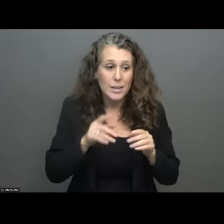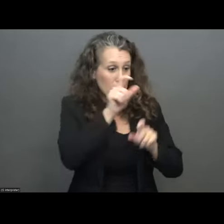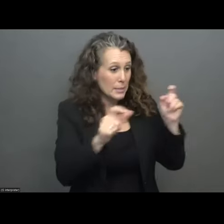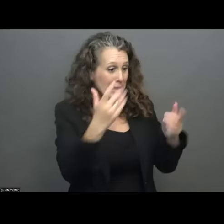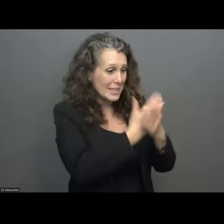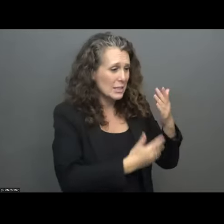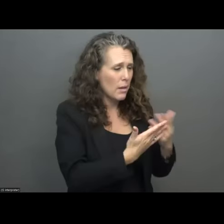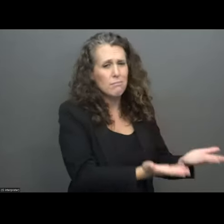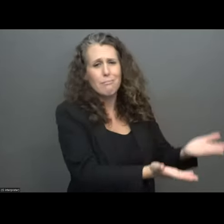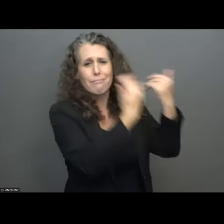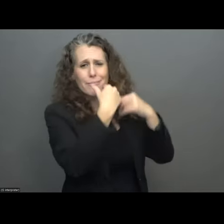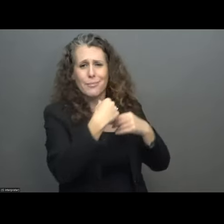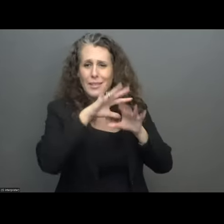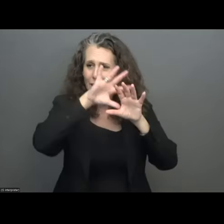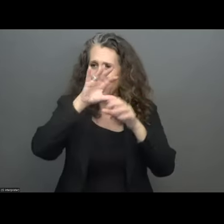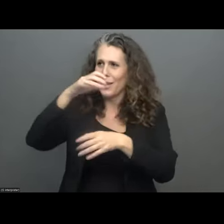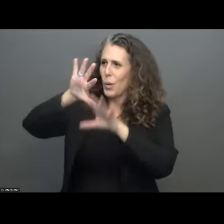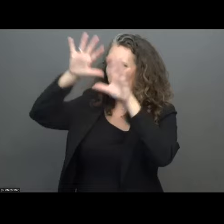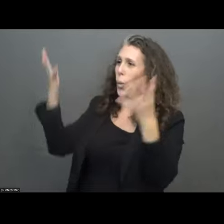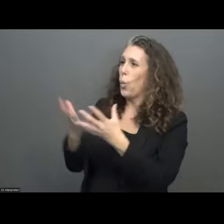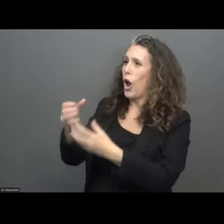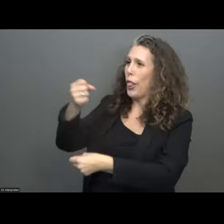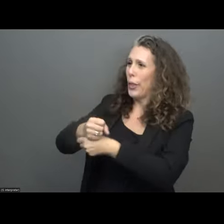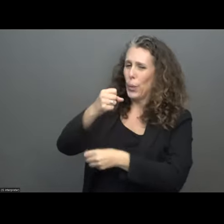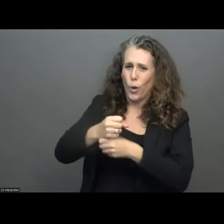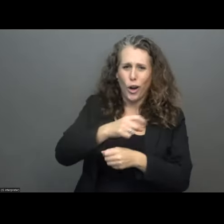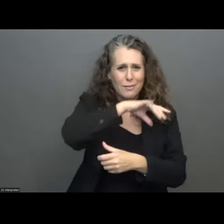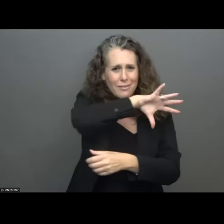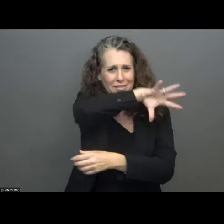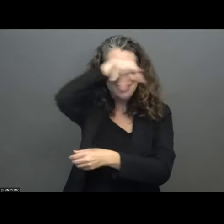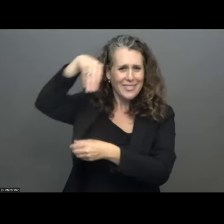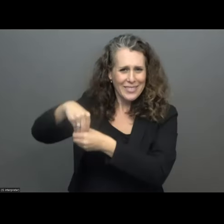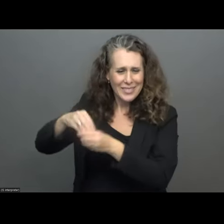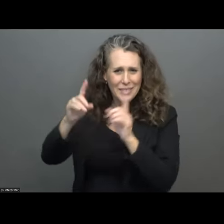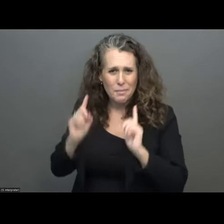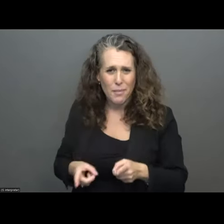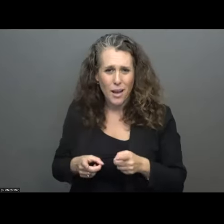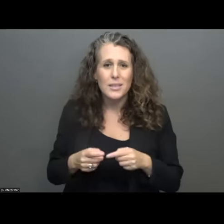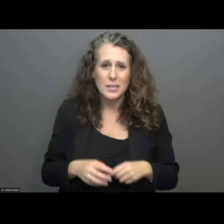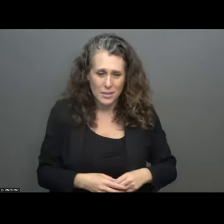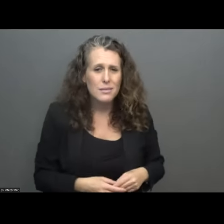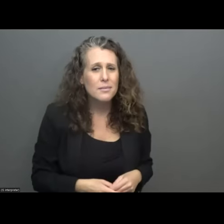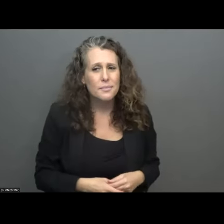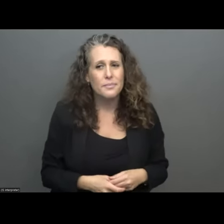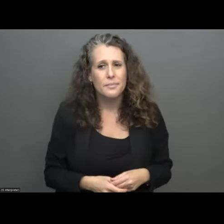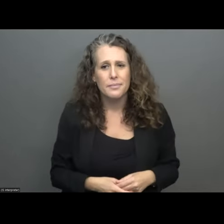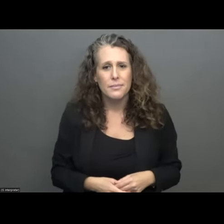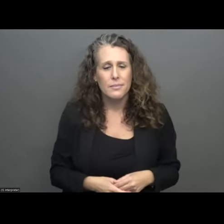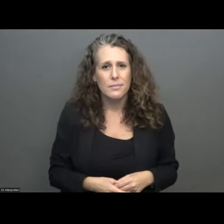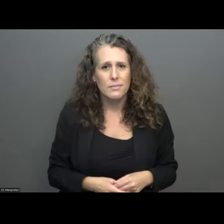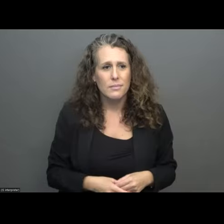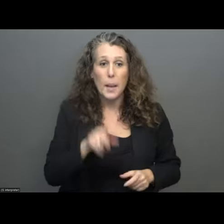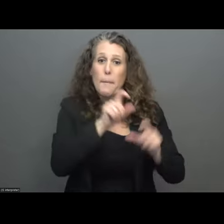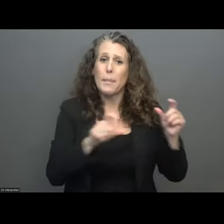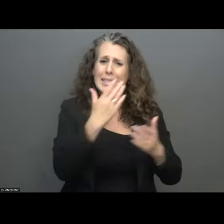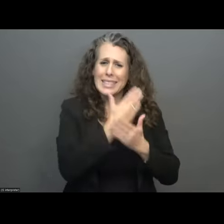14:12:50 Let's have a the total app is near and dear to my shoes sake a sad sad belittle